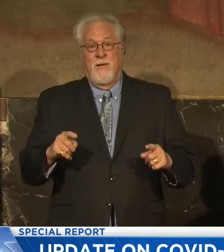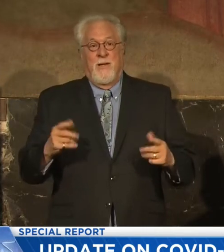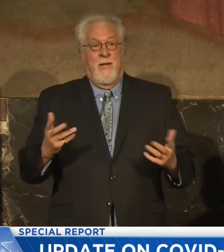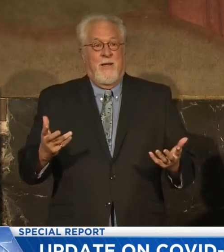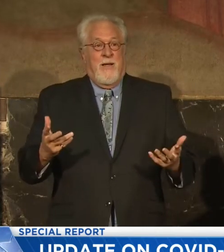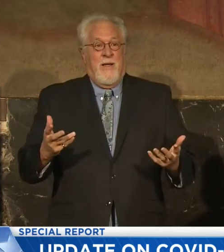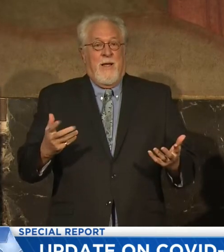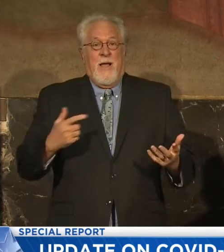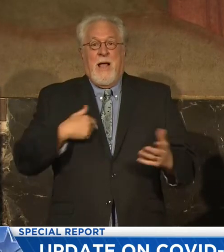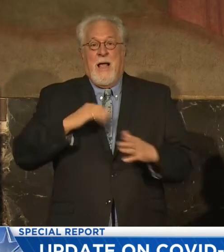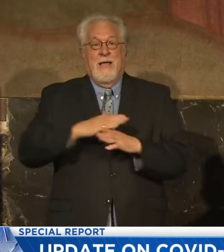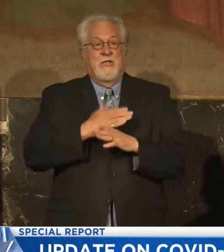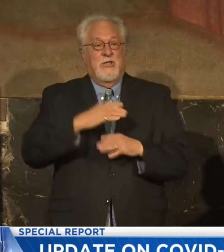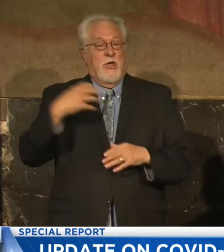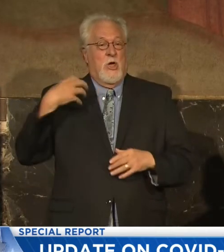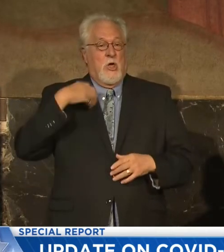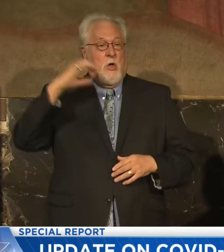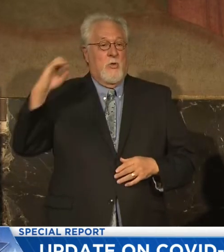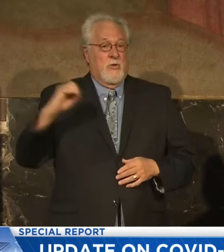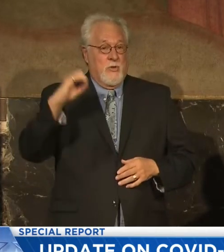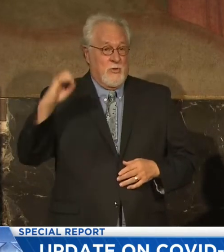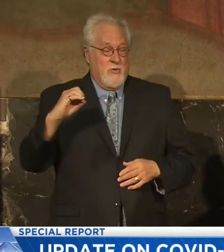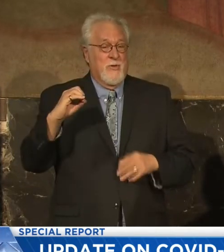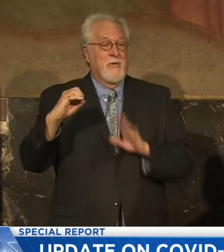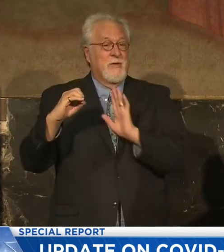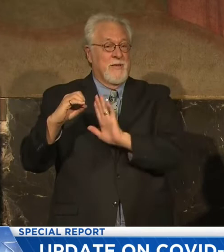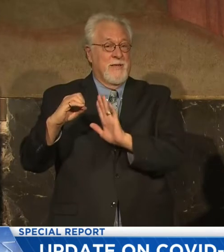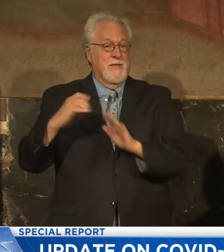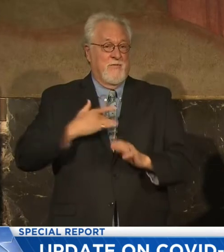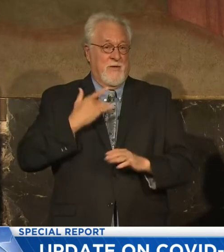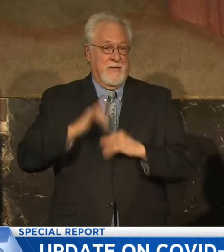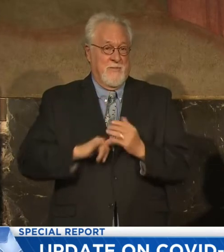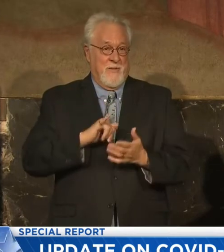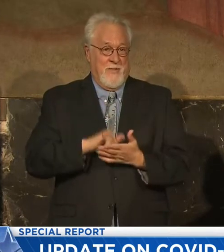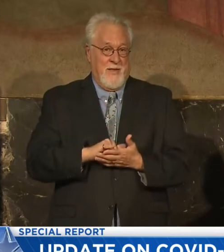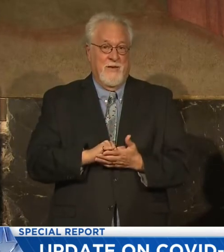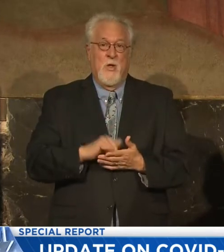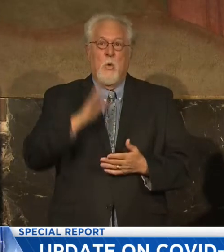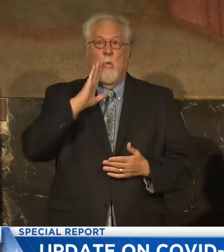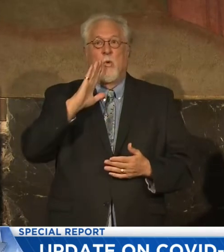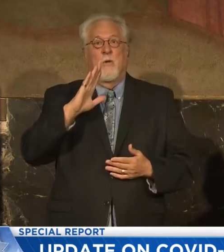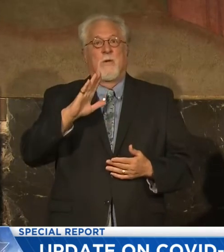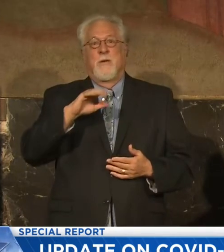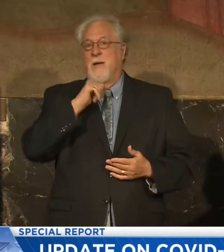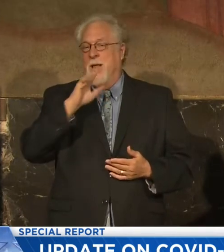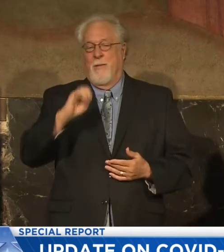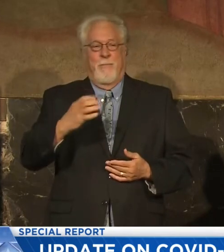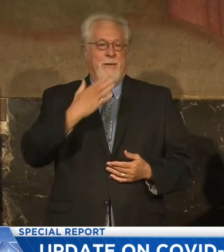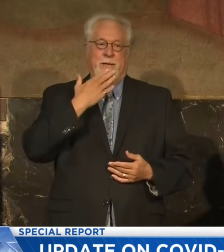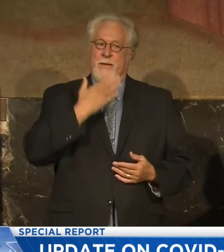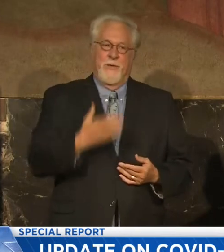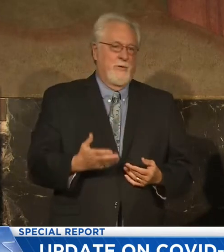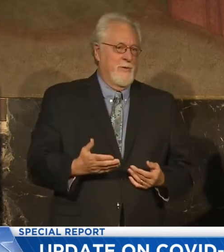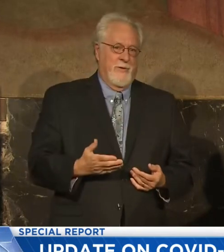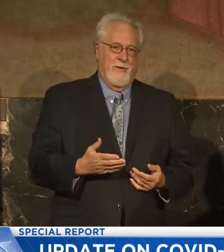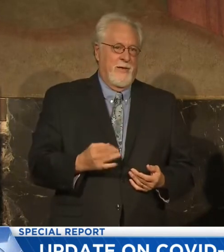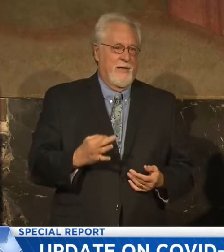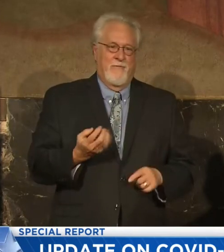ME TO SEE THAT. BUT, YOU KNOW, I HOPE THAT THAT CAN HAPPEN.